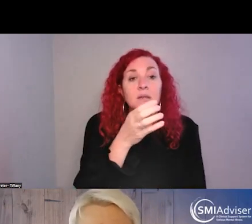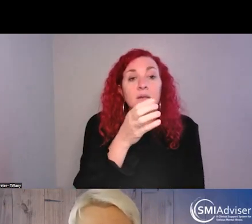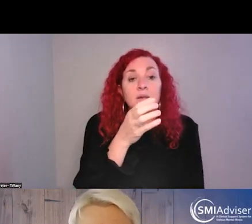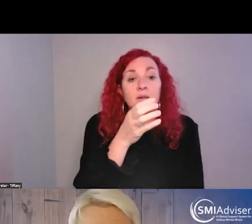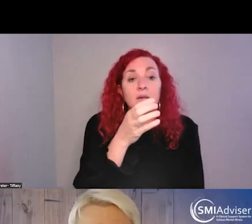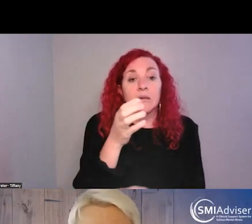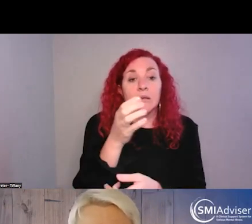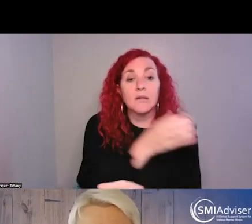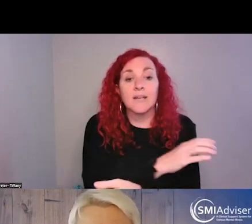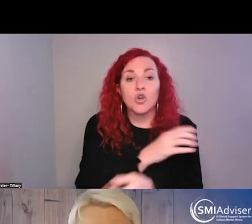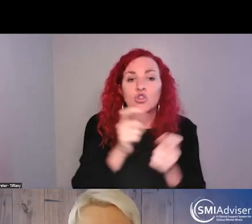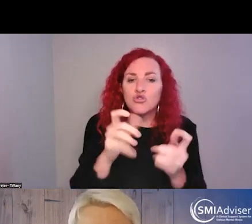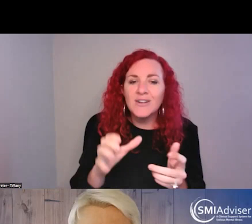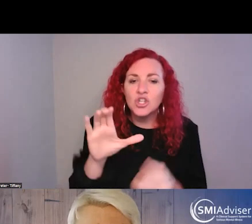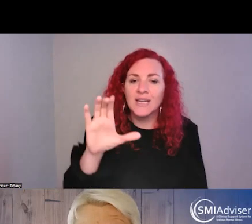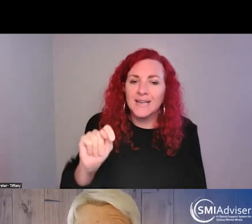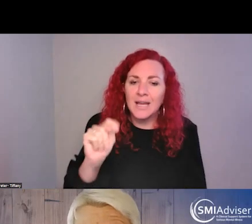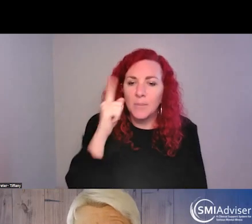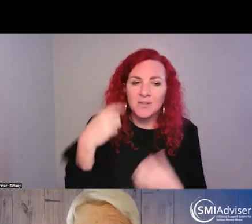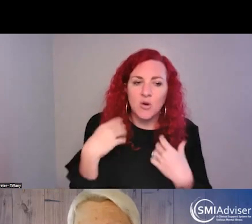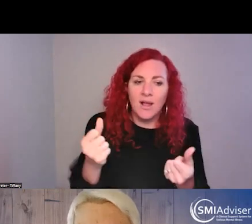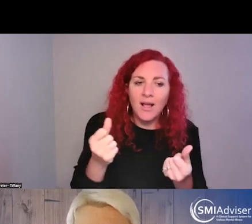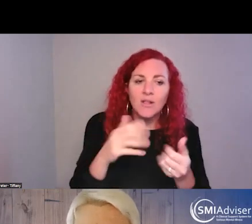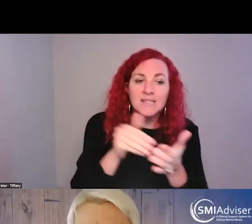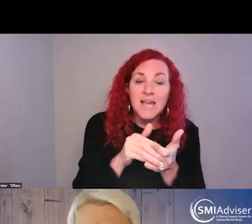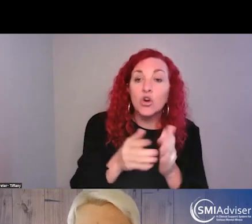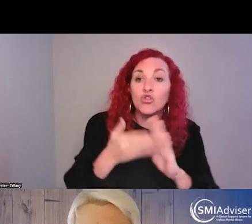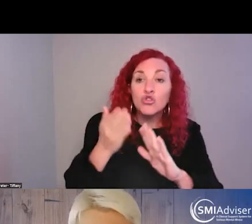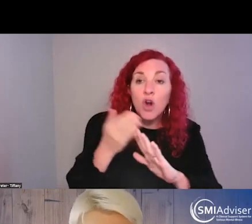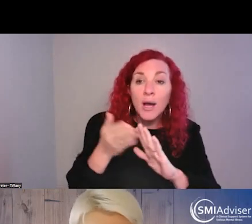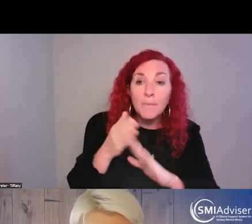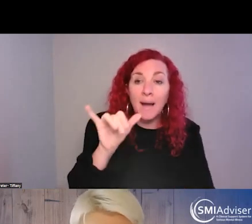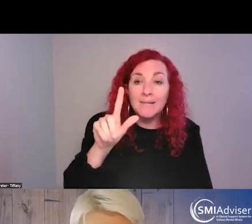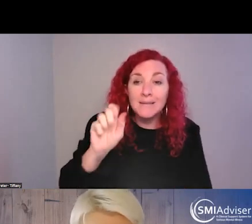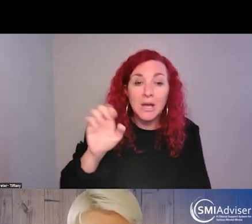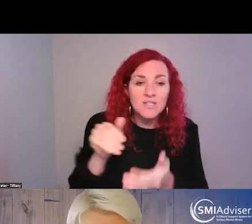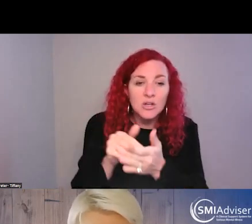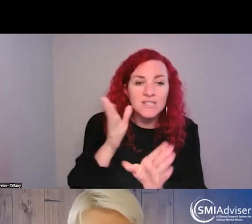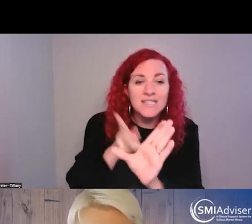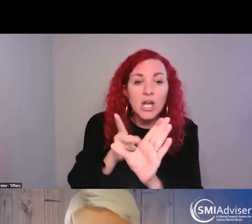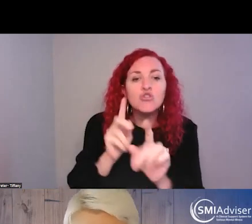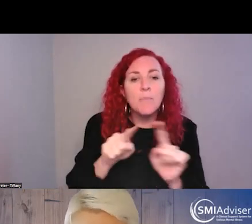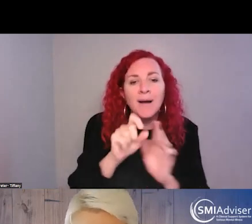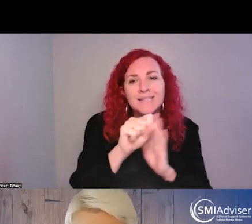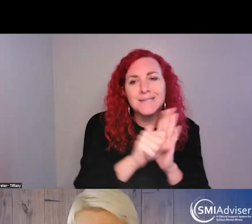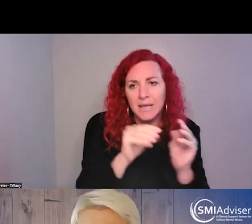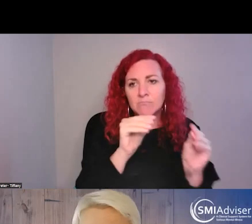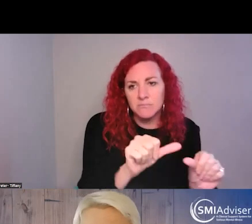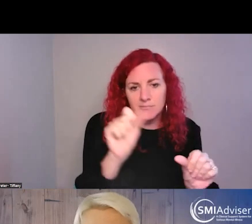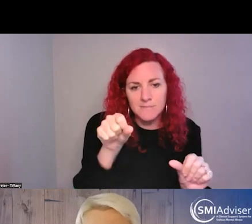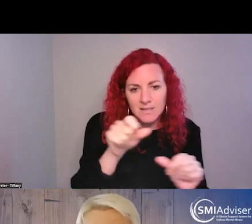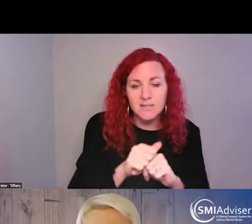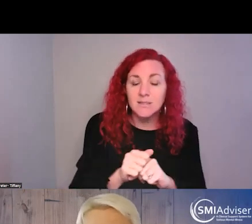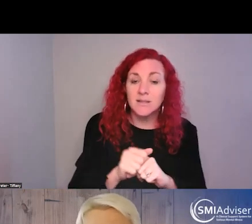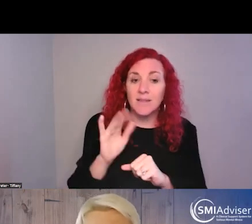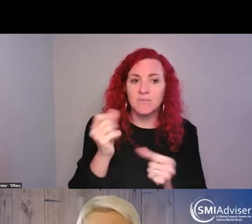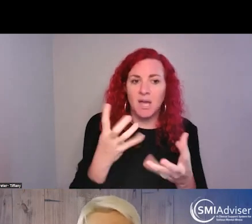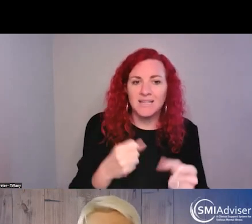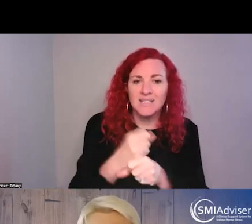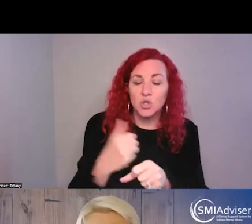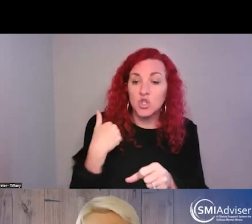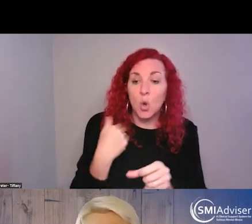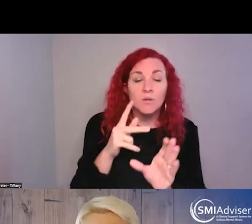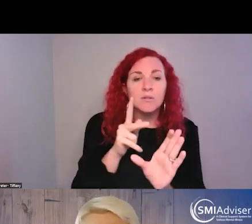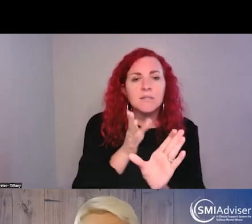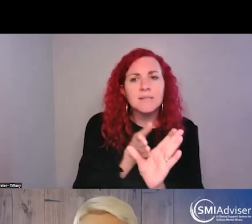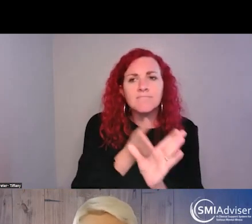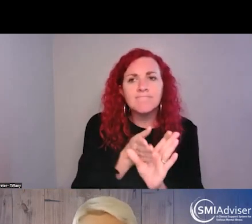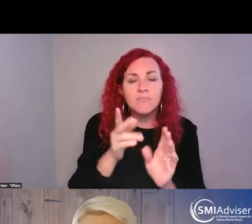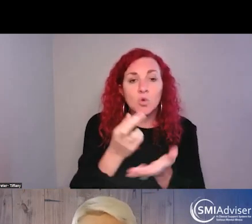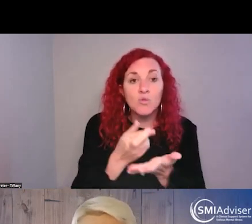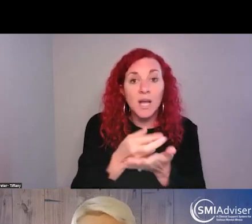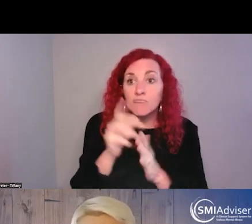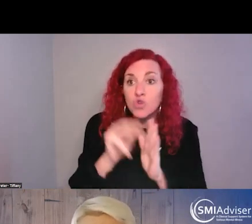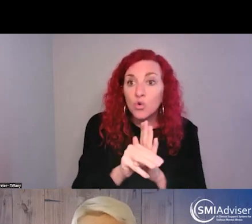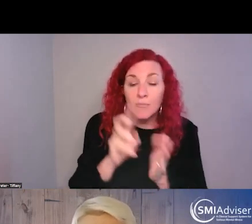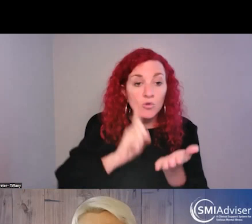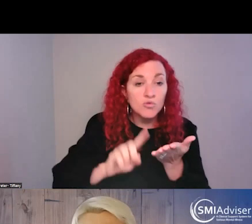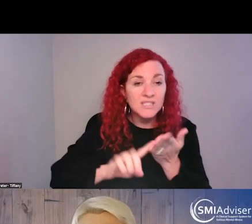IN A STUDY YEARS AGO, RESEARCHERS INTERVIEWED PEOPLE IN THE AFTER MATH OF THE